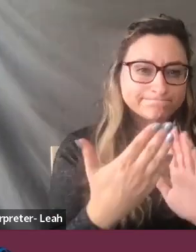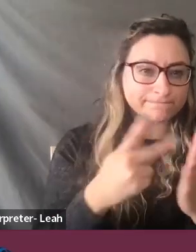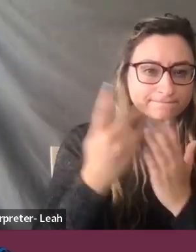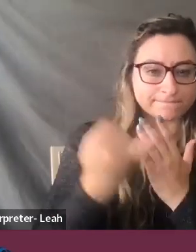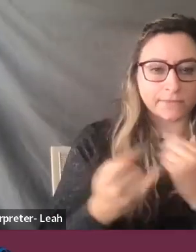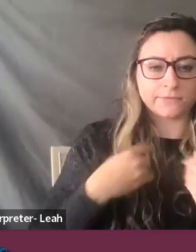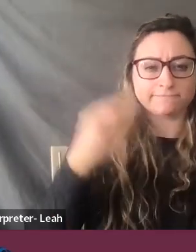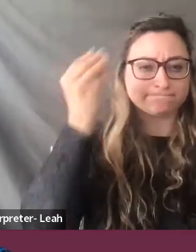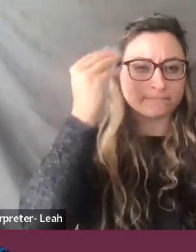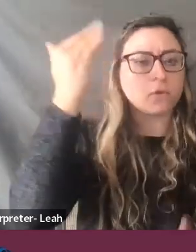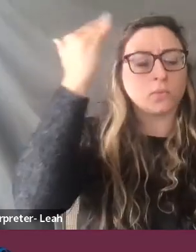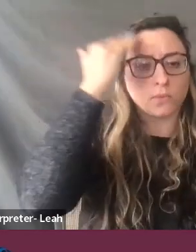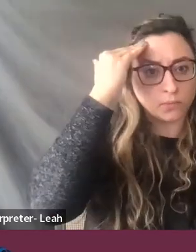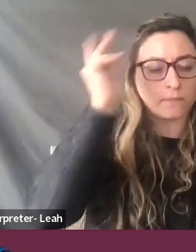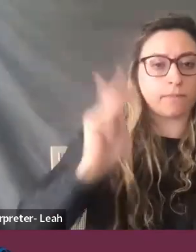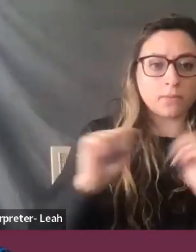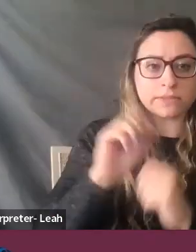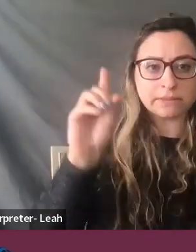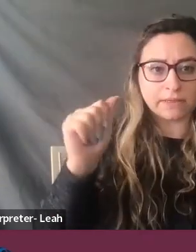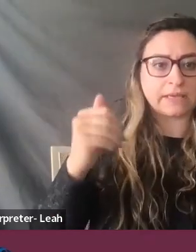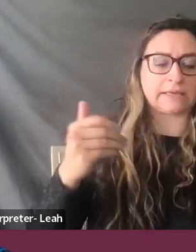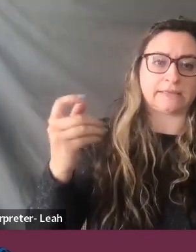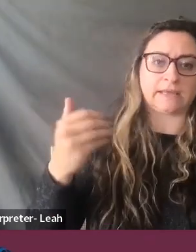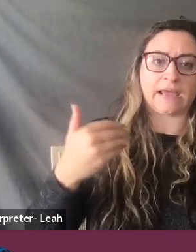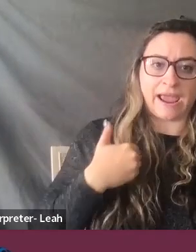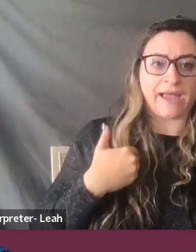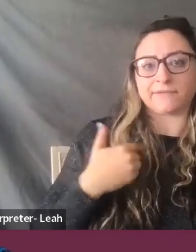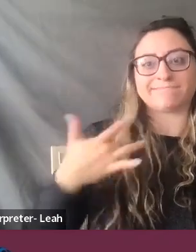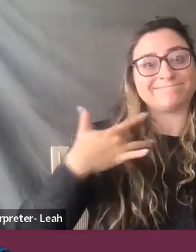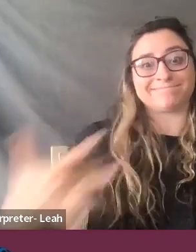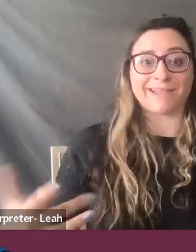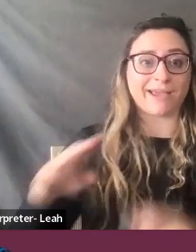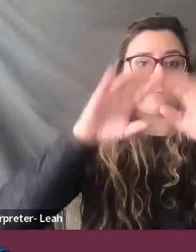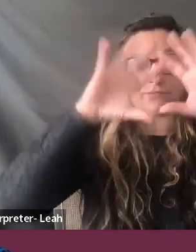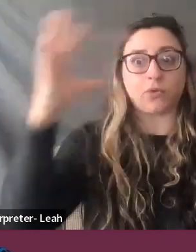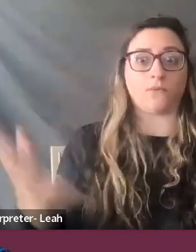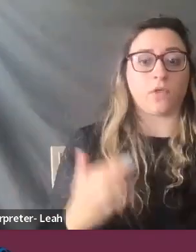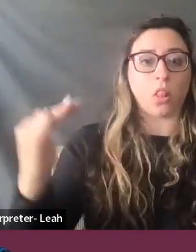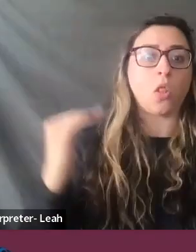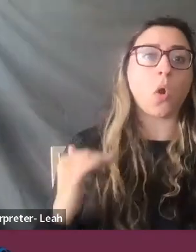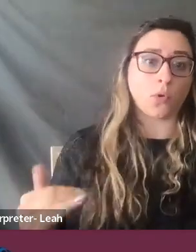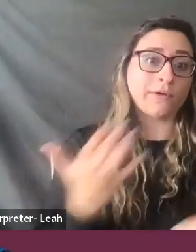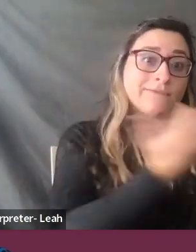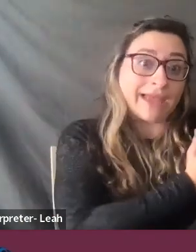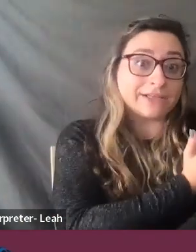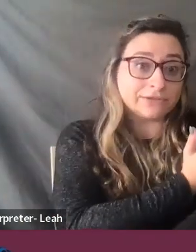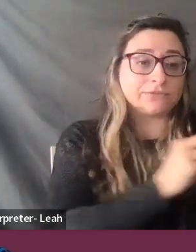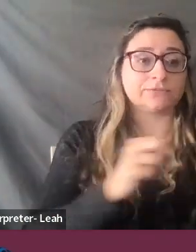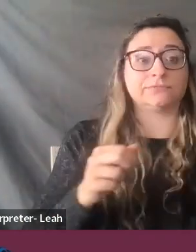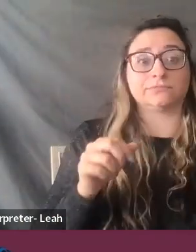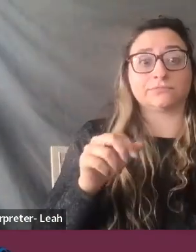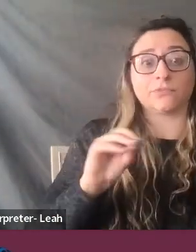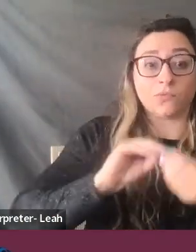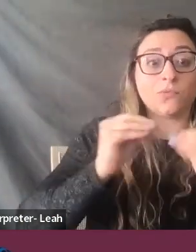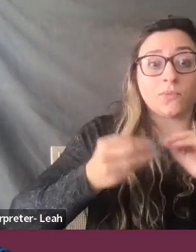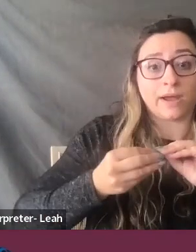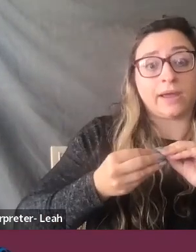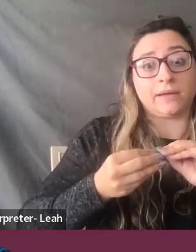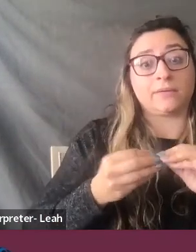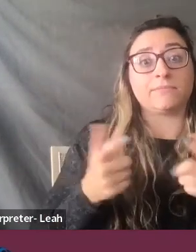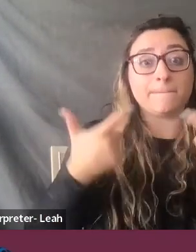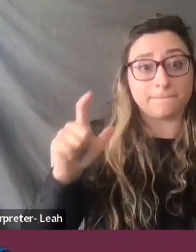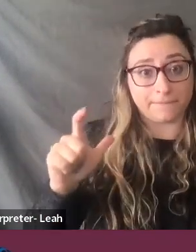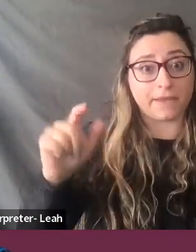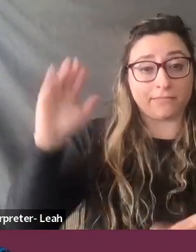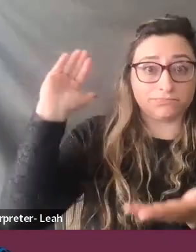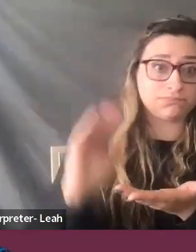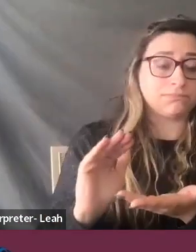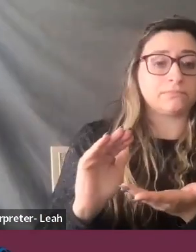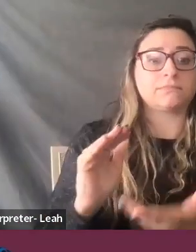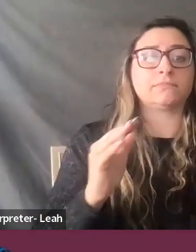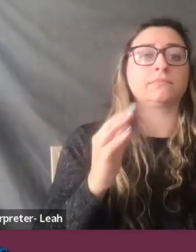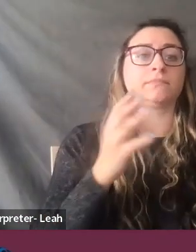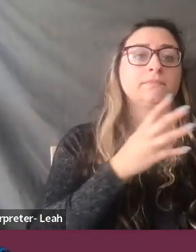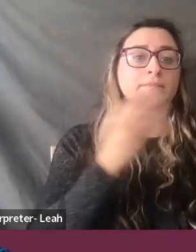With the world institute on disabilities, WID, is a second grantee who has been working really parallel with APRIL and doing some very similar overlapping work.